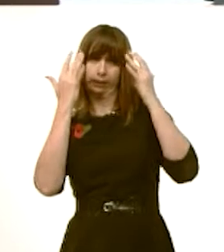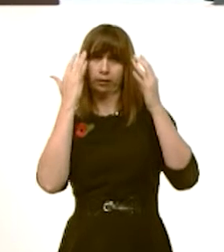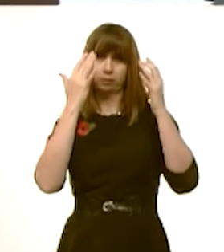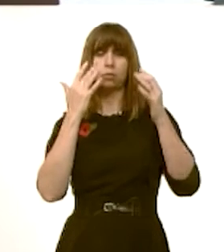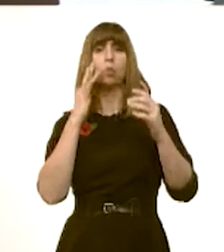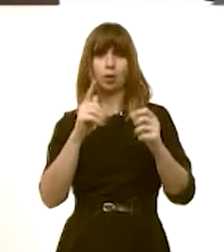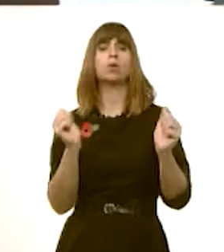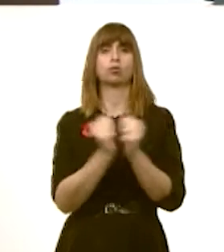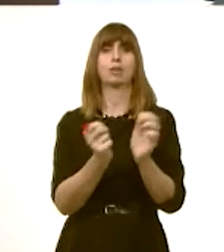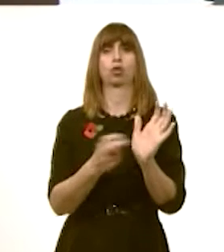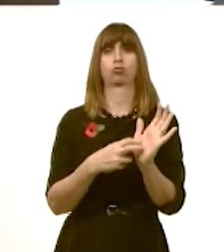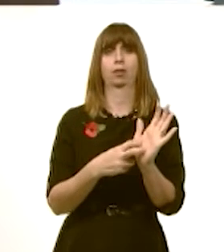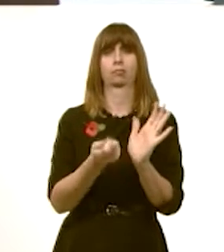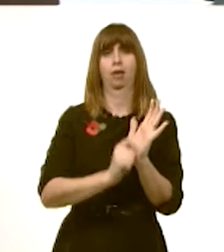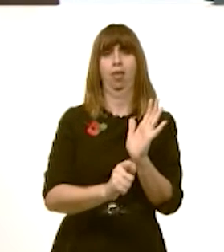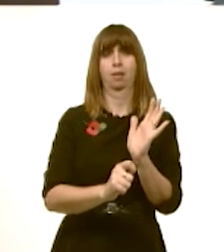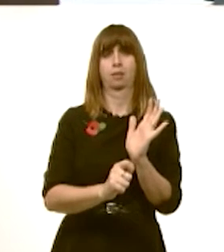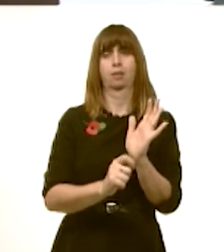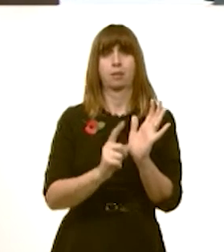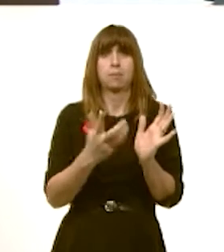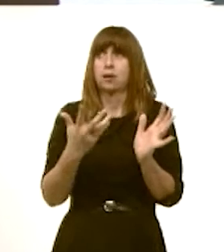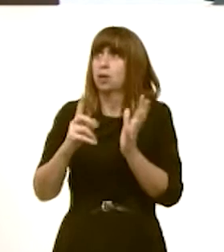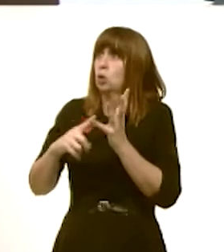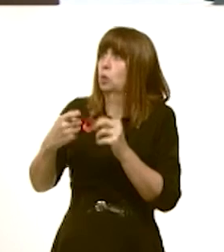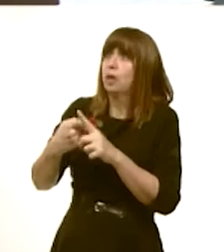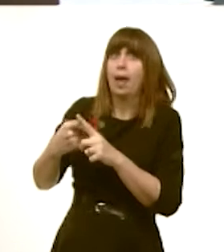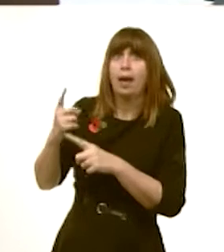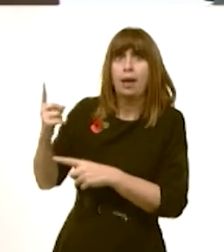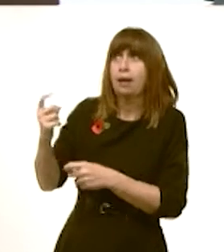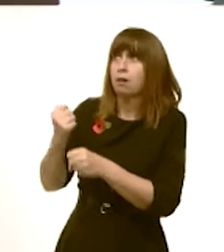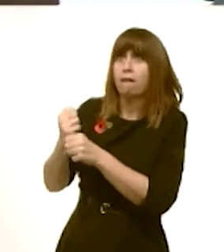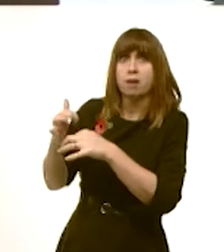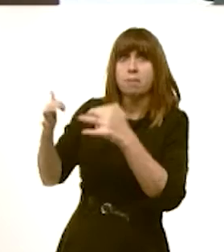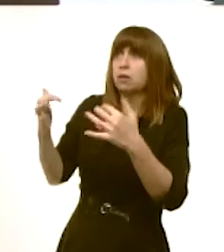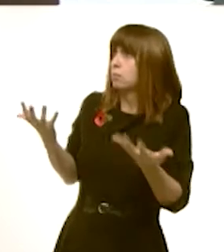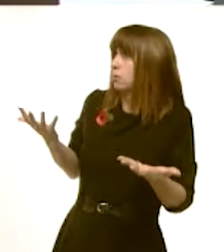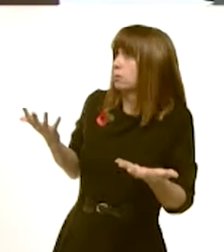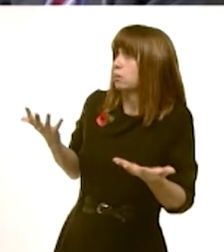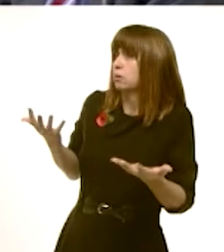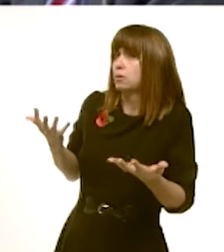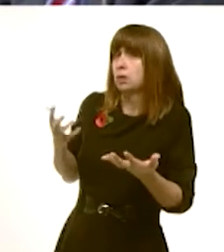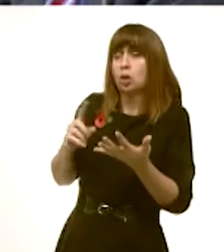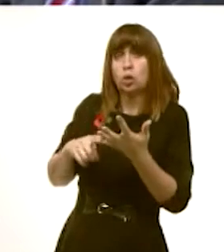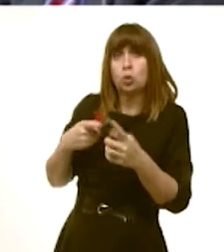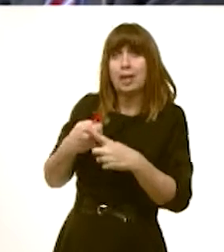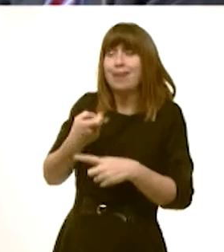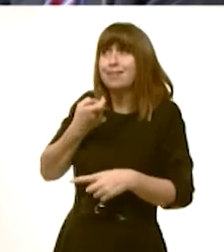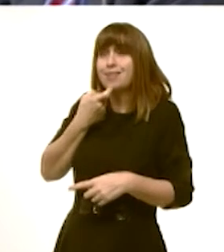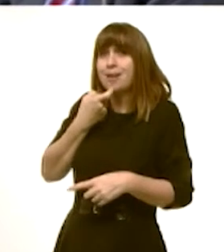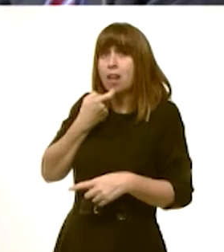are made, or these contracts are signed. Where is the United Kingdom? How much steel from the United Kingdom, for example, is used by the Ministry of Defence?